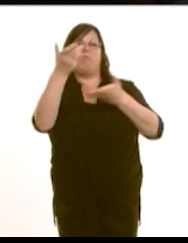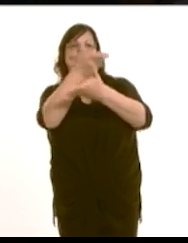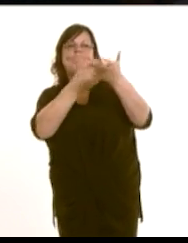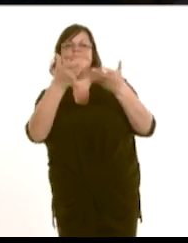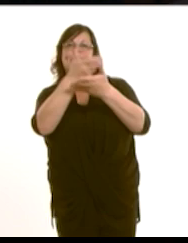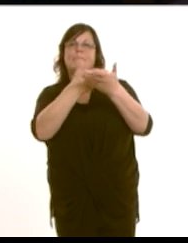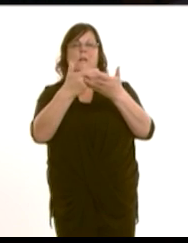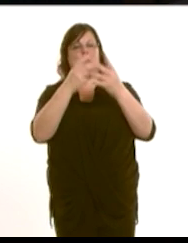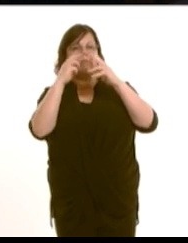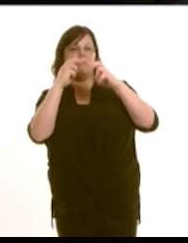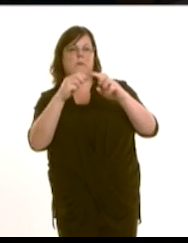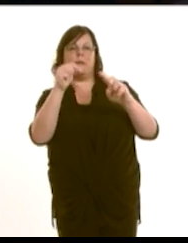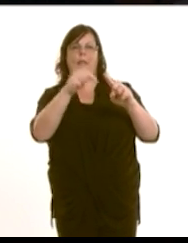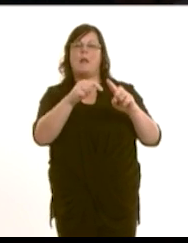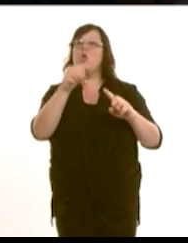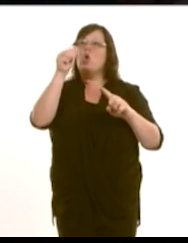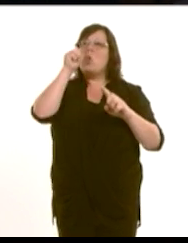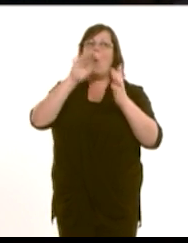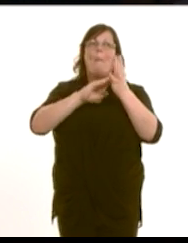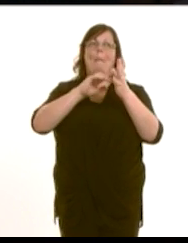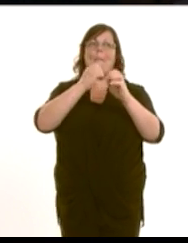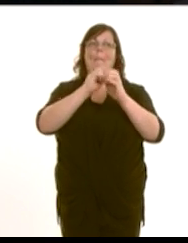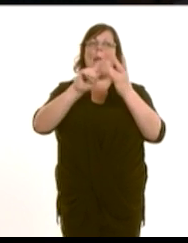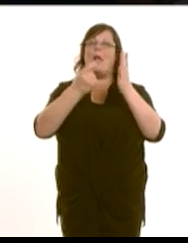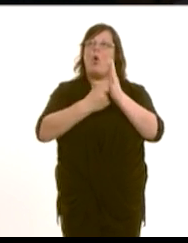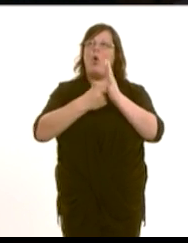Youíll be aware that Roadchef at Magor services have concerns about the effect of the black